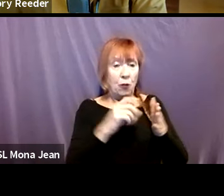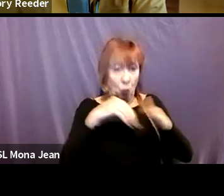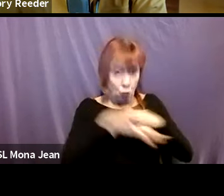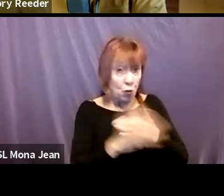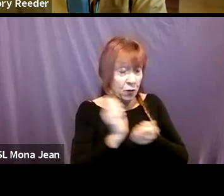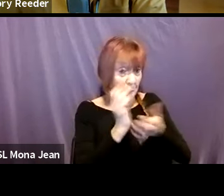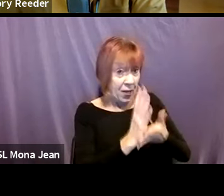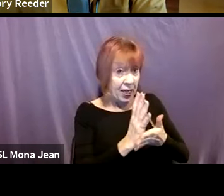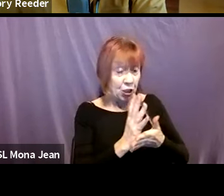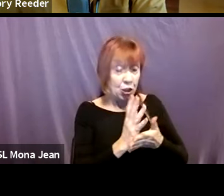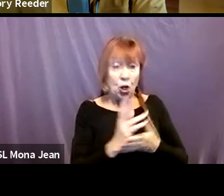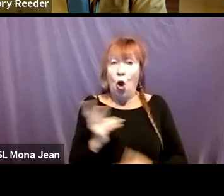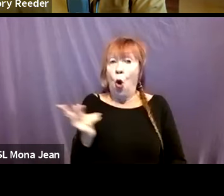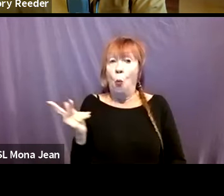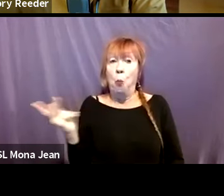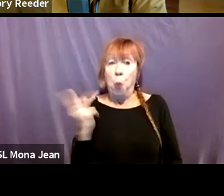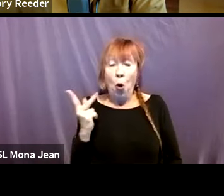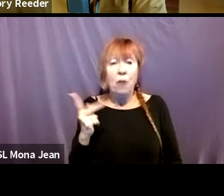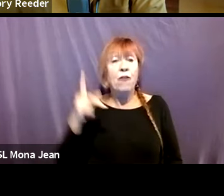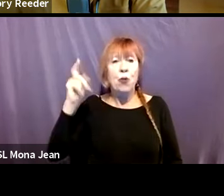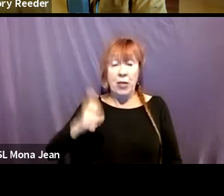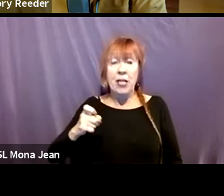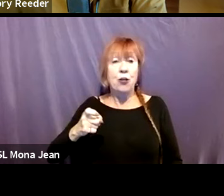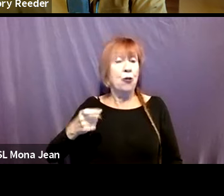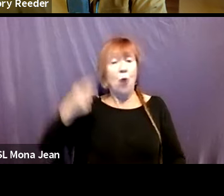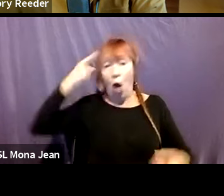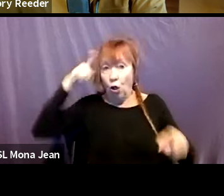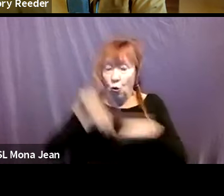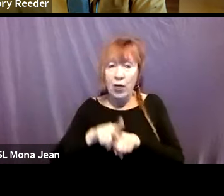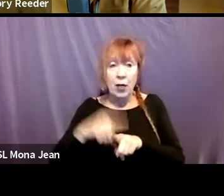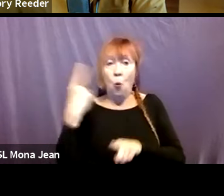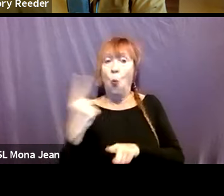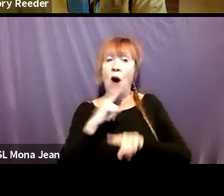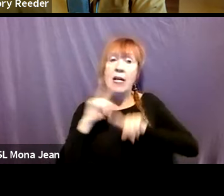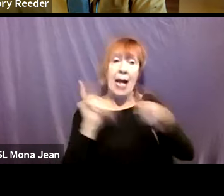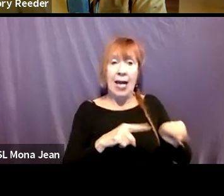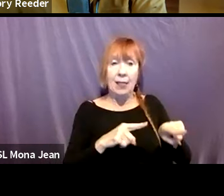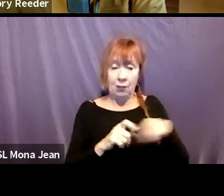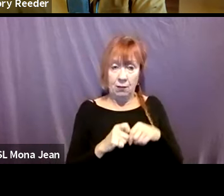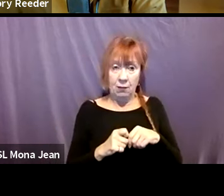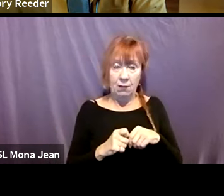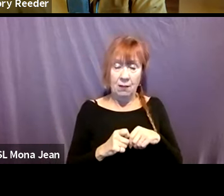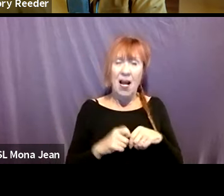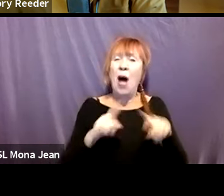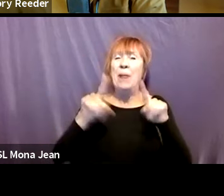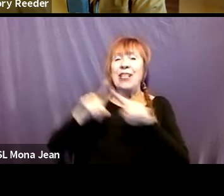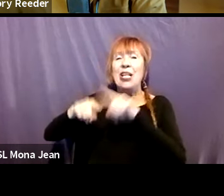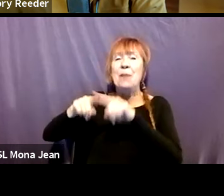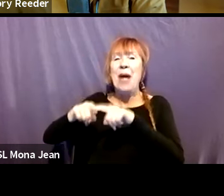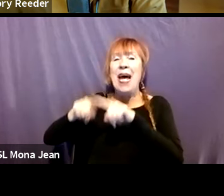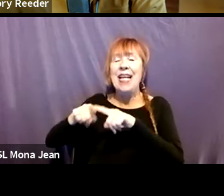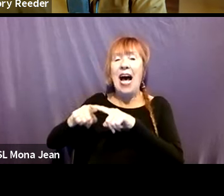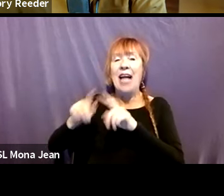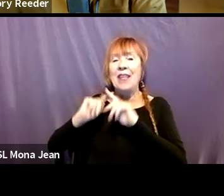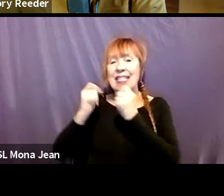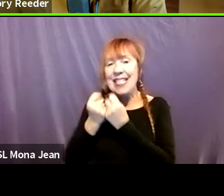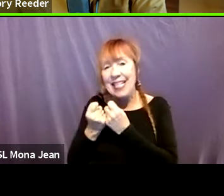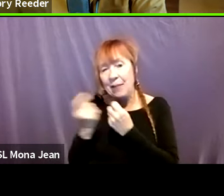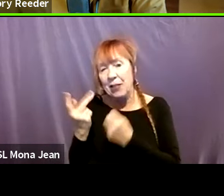In terms of splitting things up, I think it depends on the team, you know? Some people really want it to be 50/50,